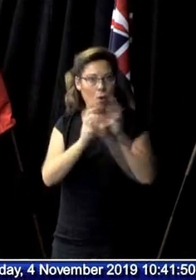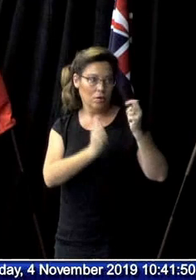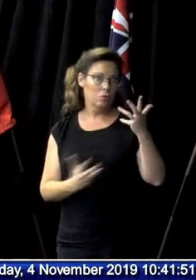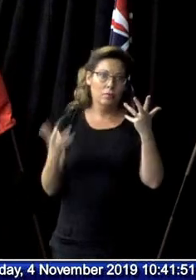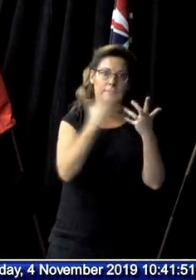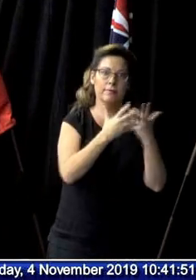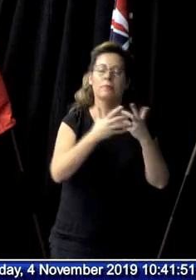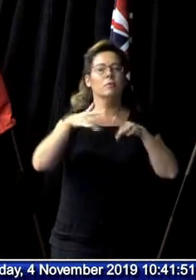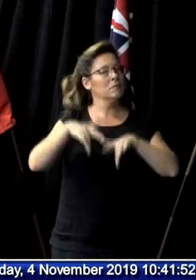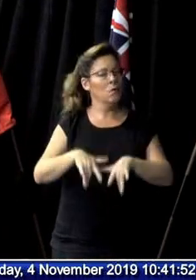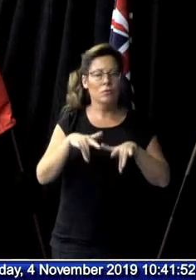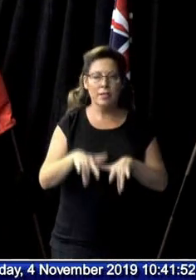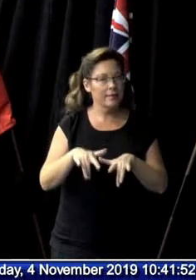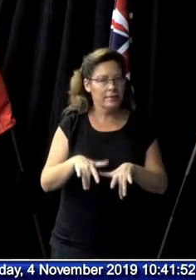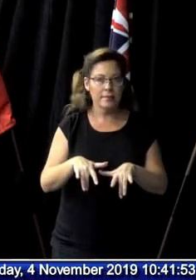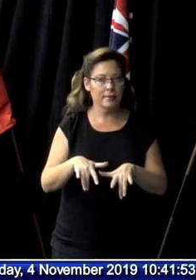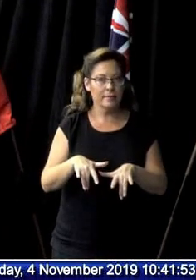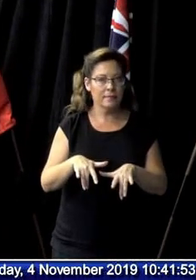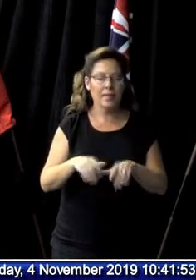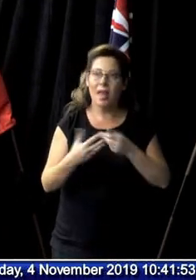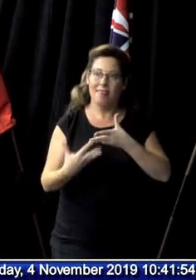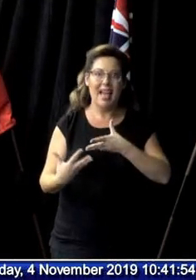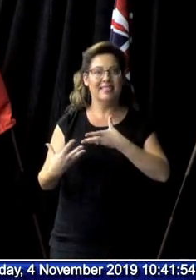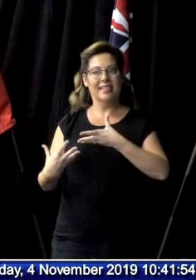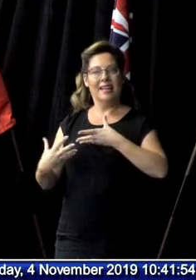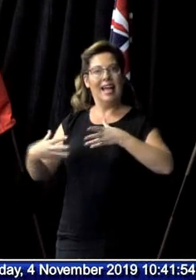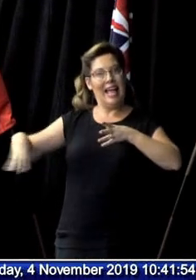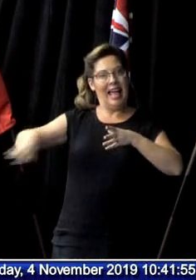right to inclusive education for students with disabilities.